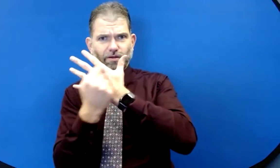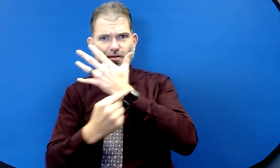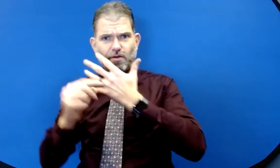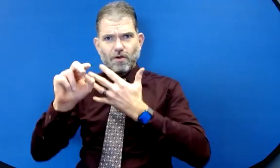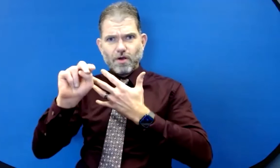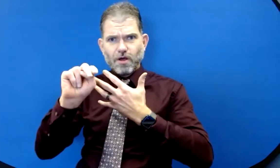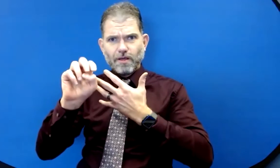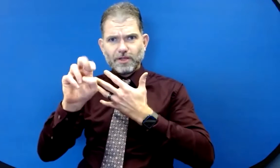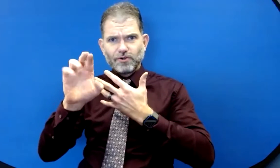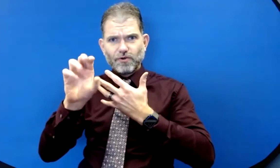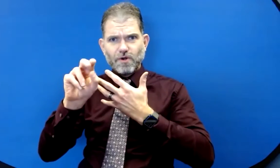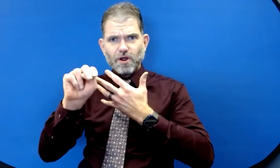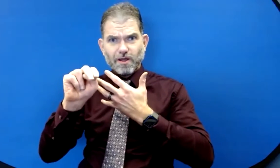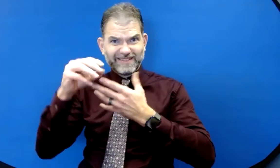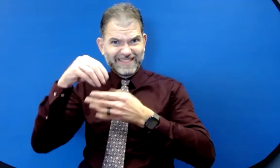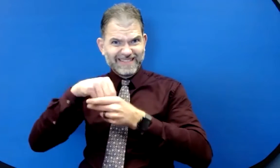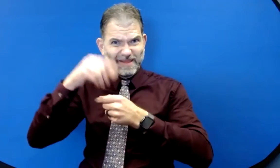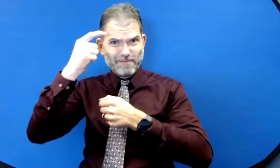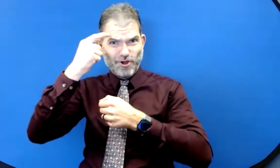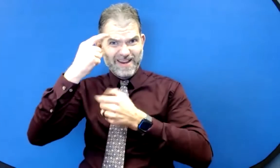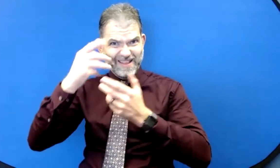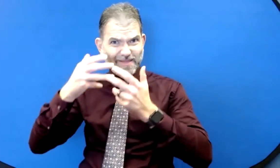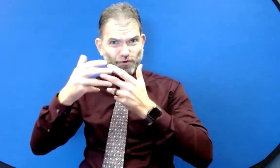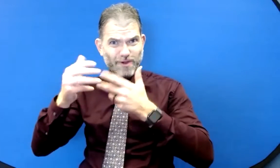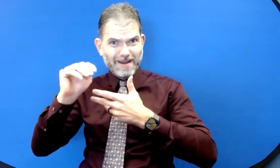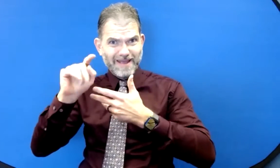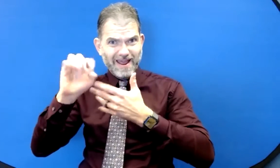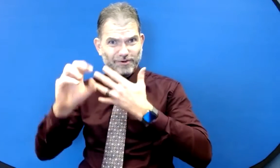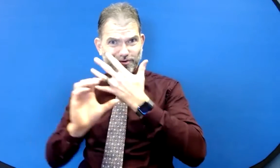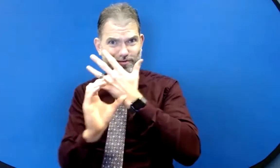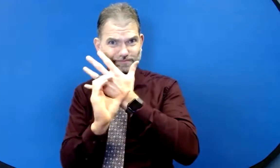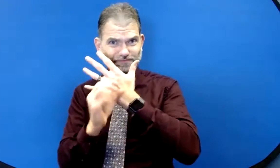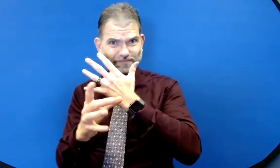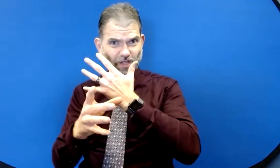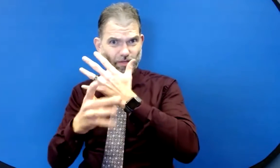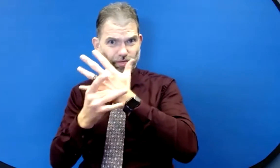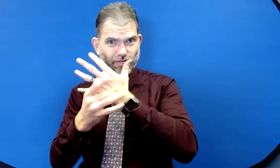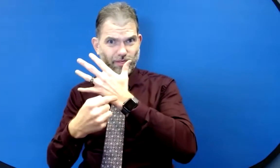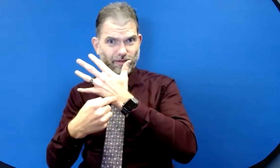ASL Interpreter: and here itself ASL Interpreter: on the neuron ASL Interpreter: on the gray matter.